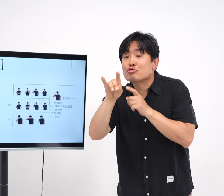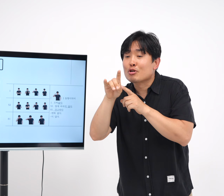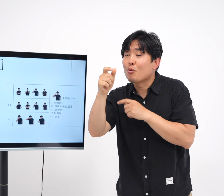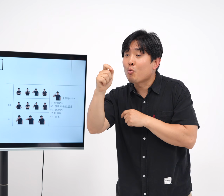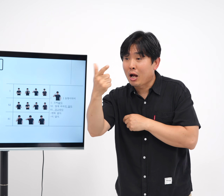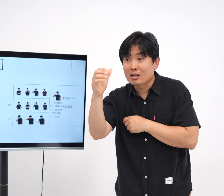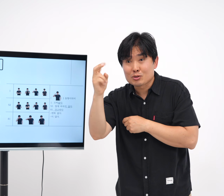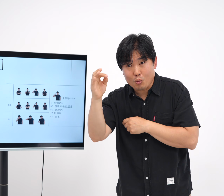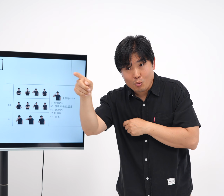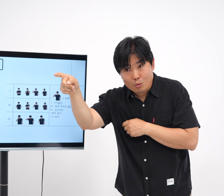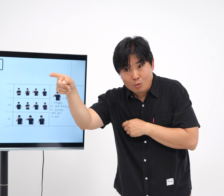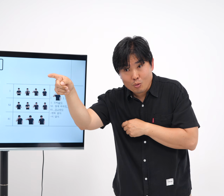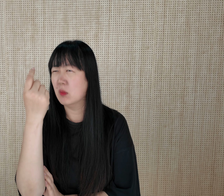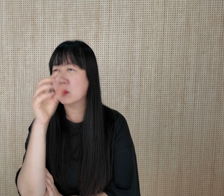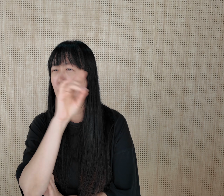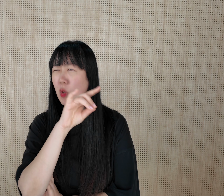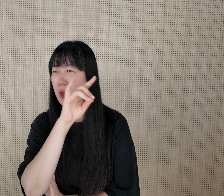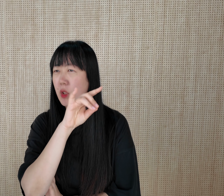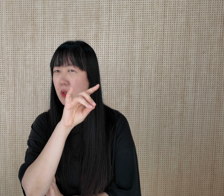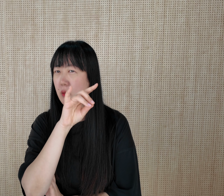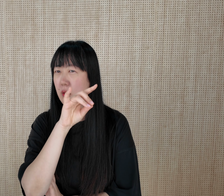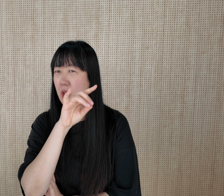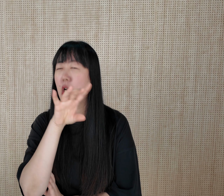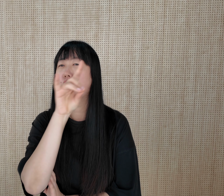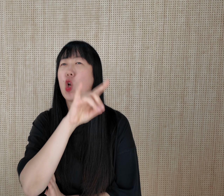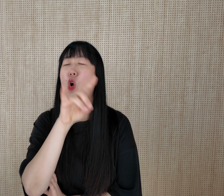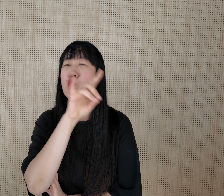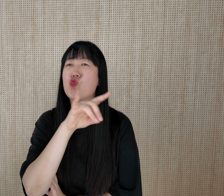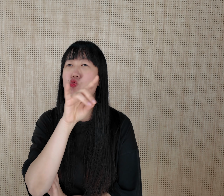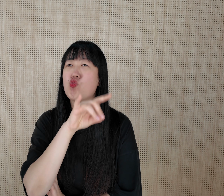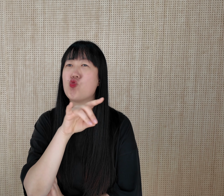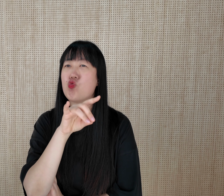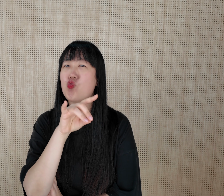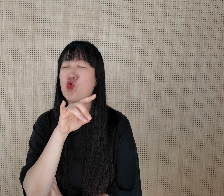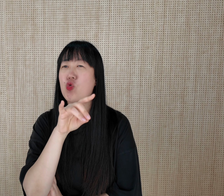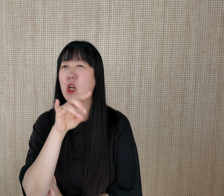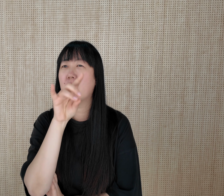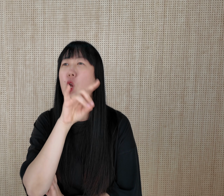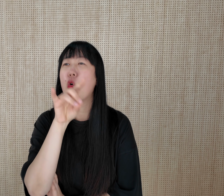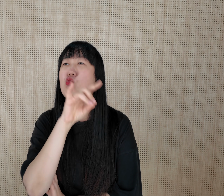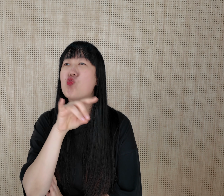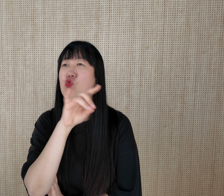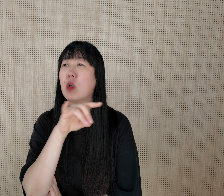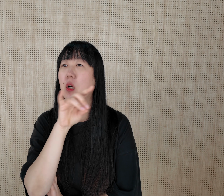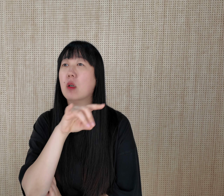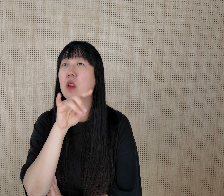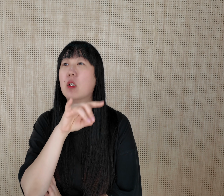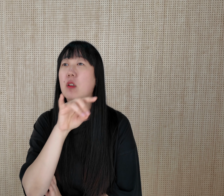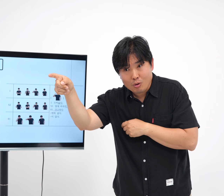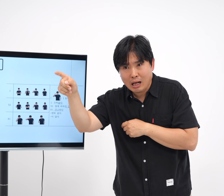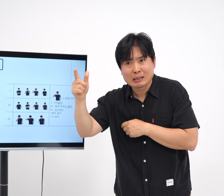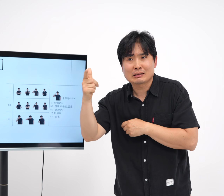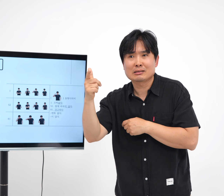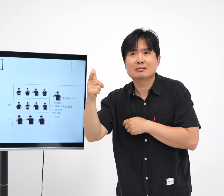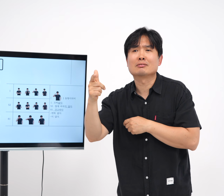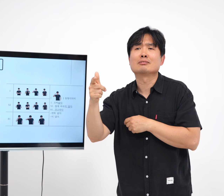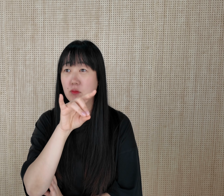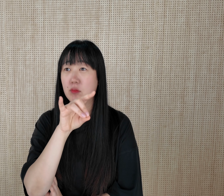Does fox seem like an idiom? Fox... (repetitive sign language echo) No.